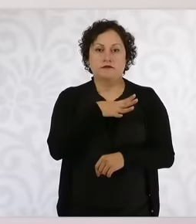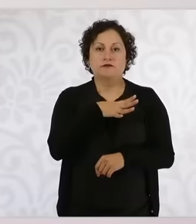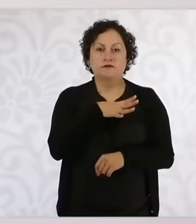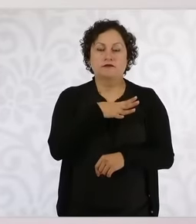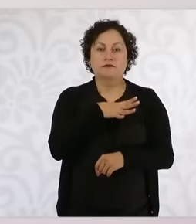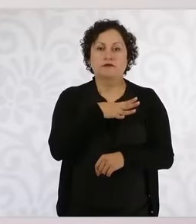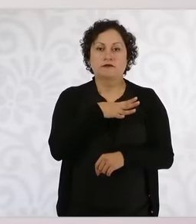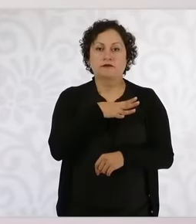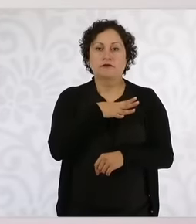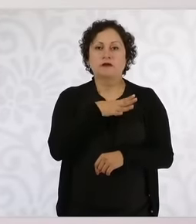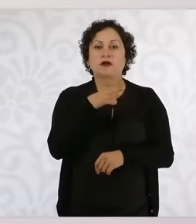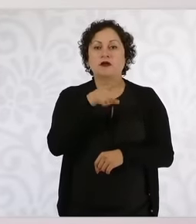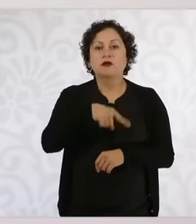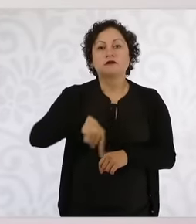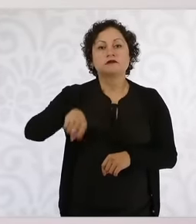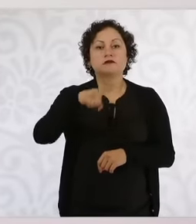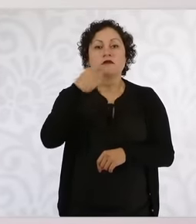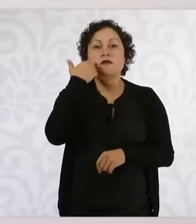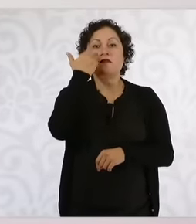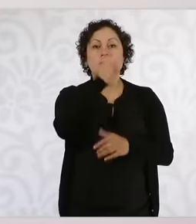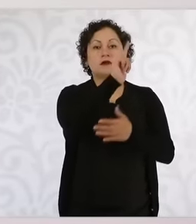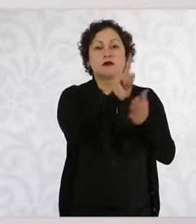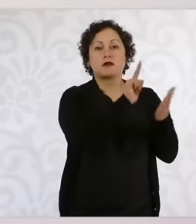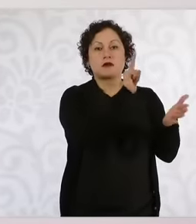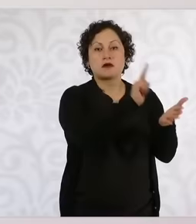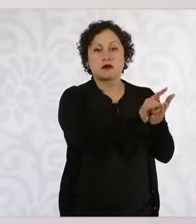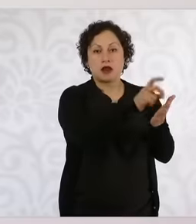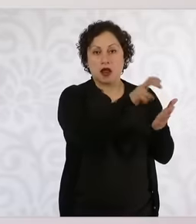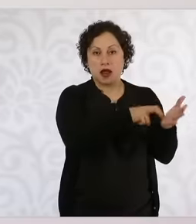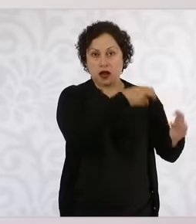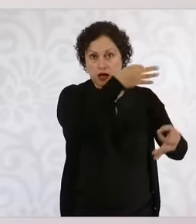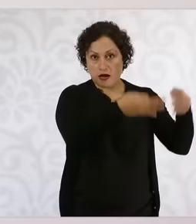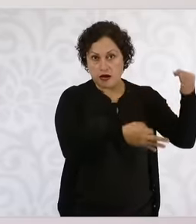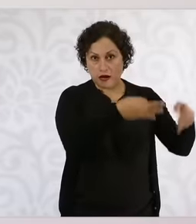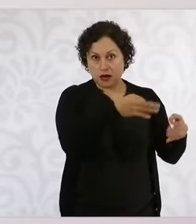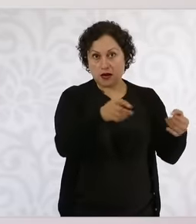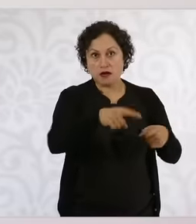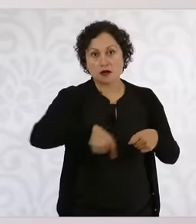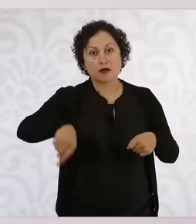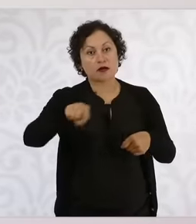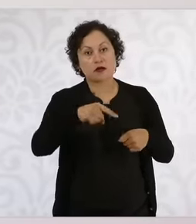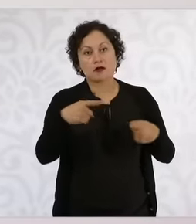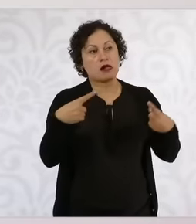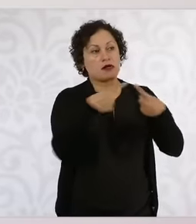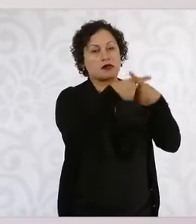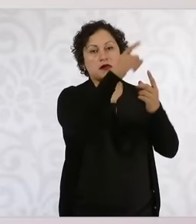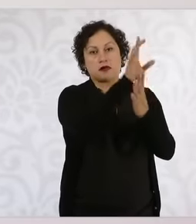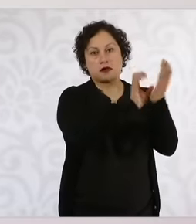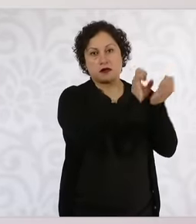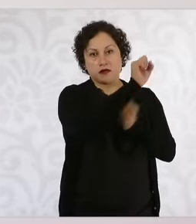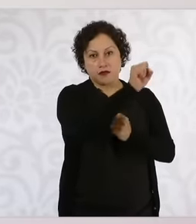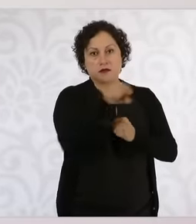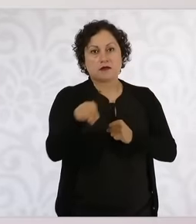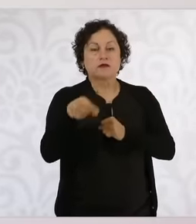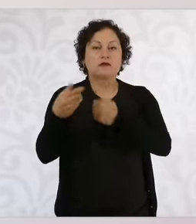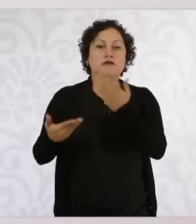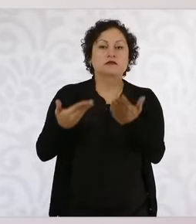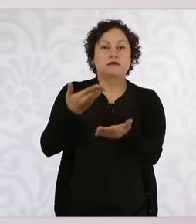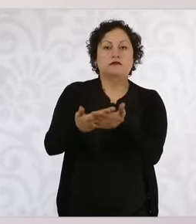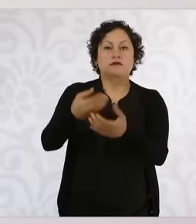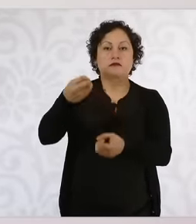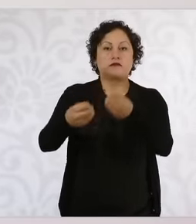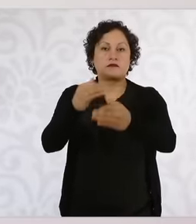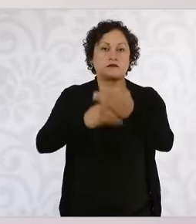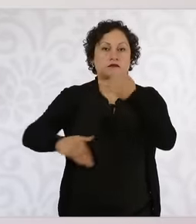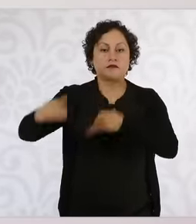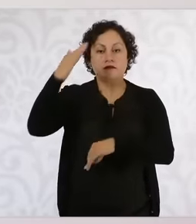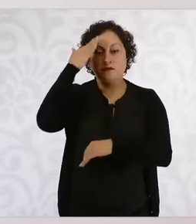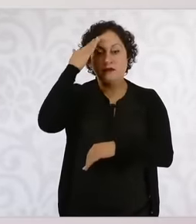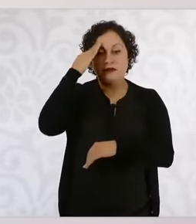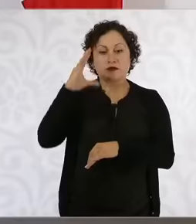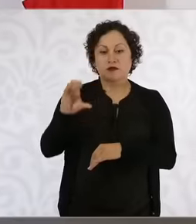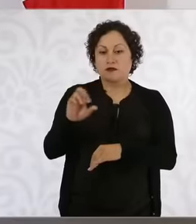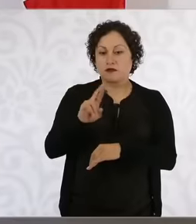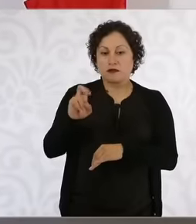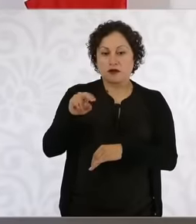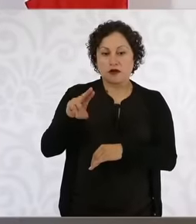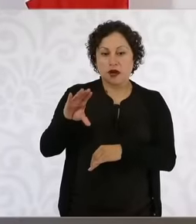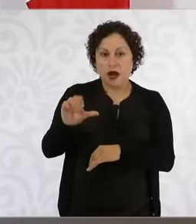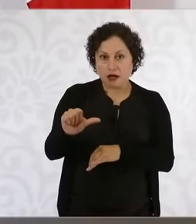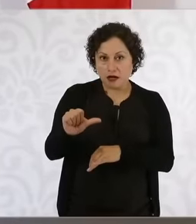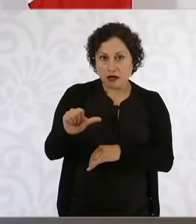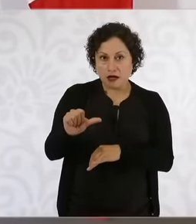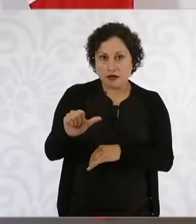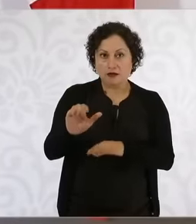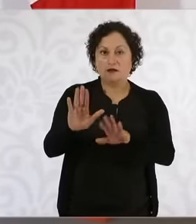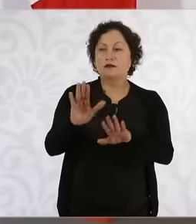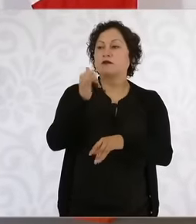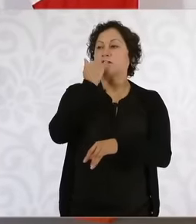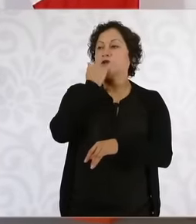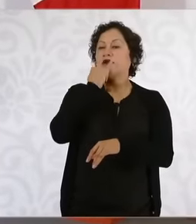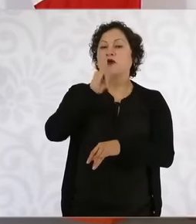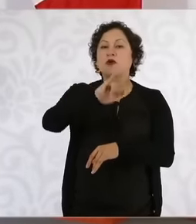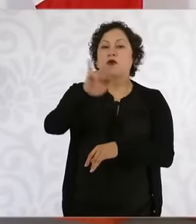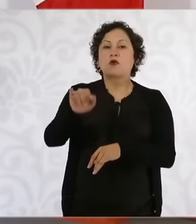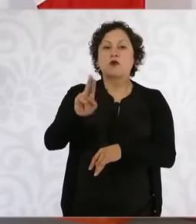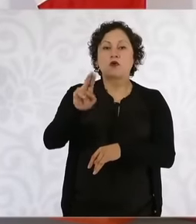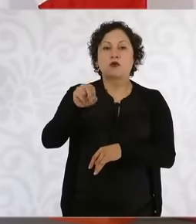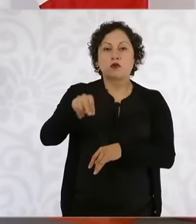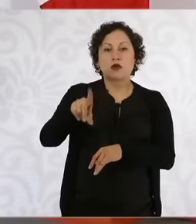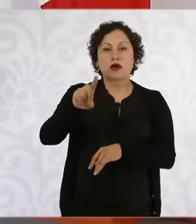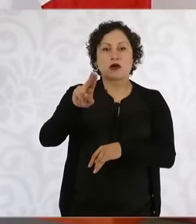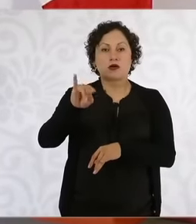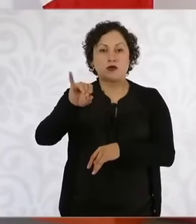that was part of Minister Carrancá's project or what Juan Luis González Alcántara Y Carranca is like